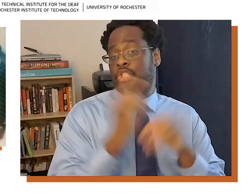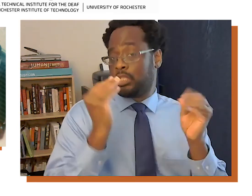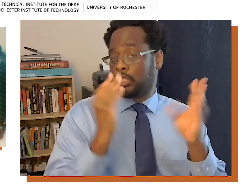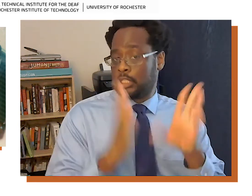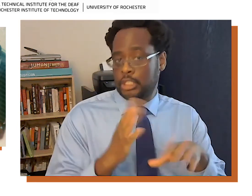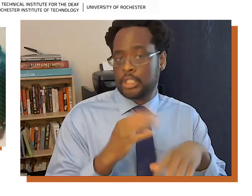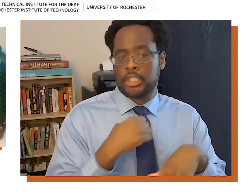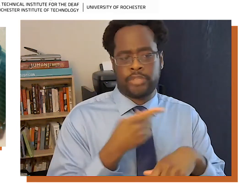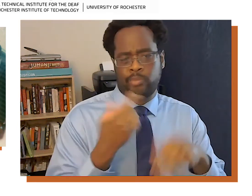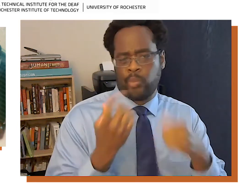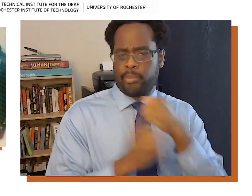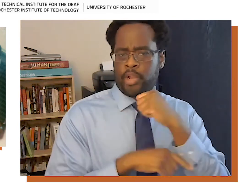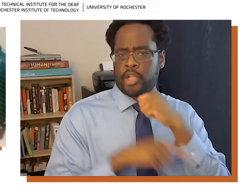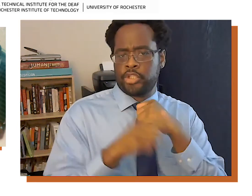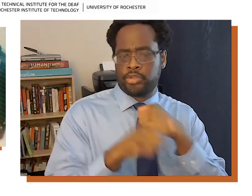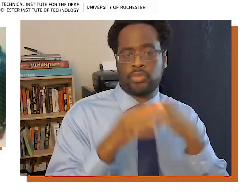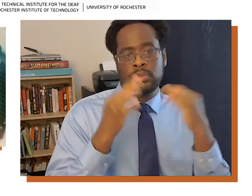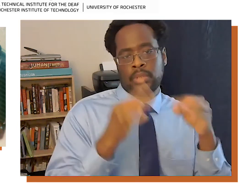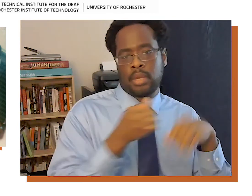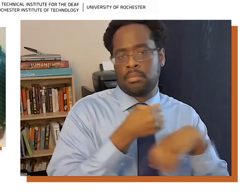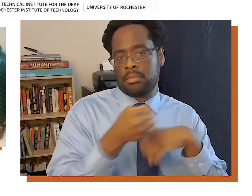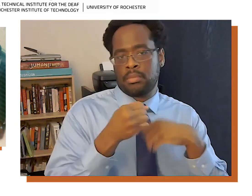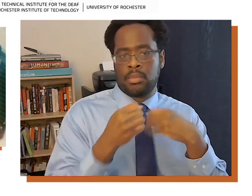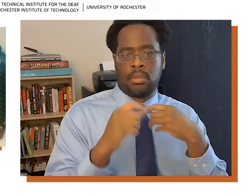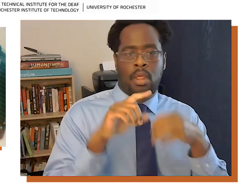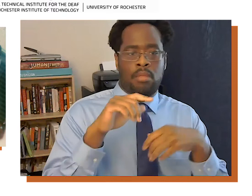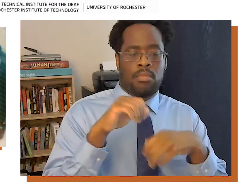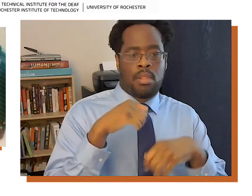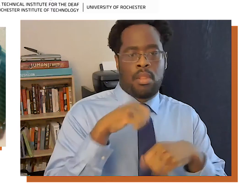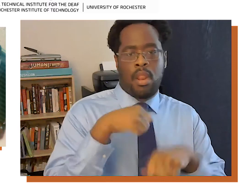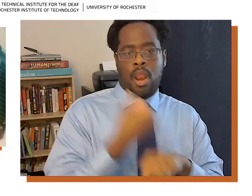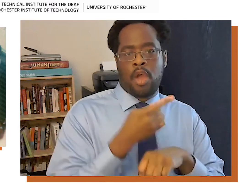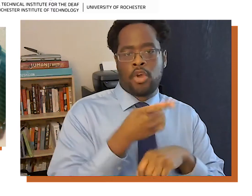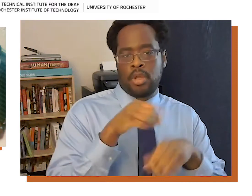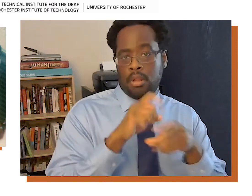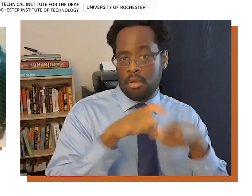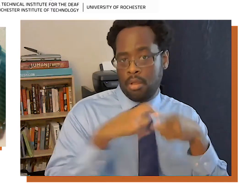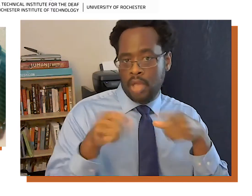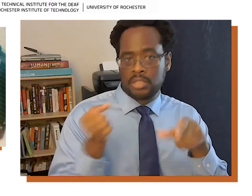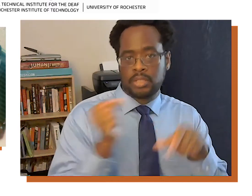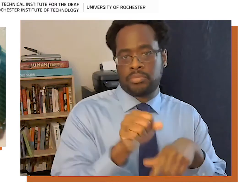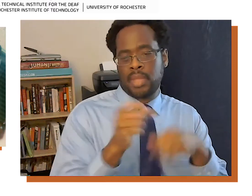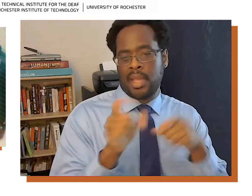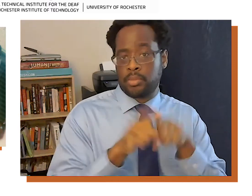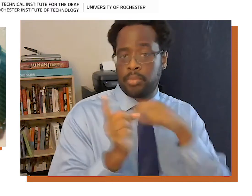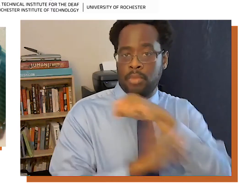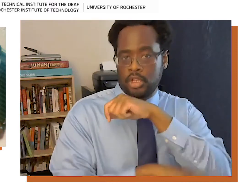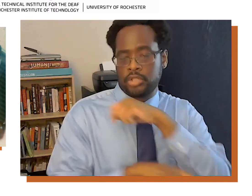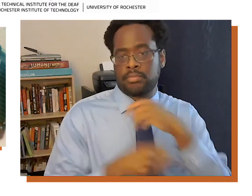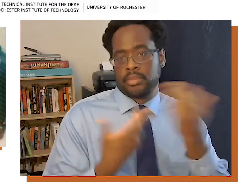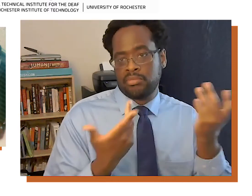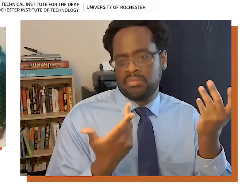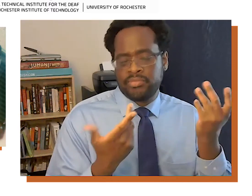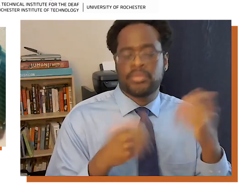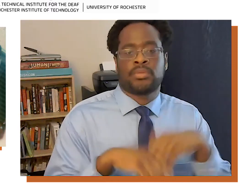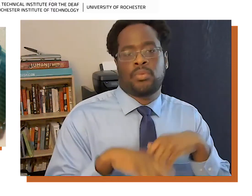For some reason, one of my sister's teachers punished her one time by locking her in a closet as punishment.